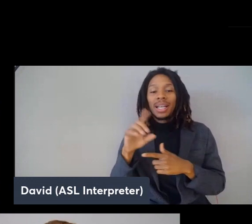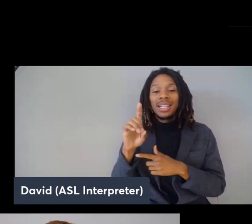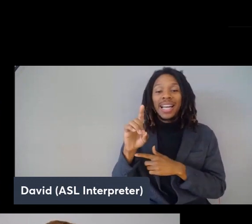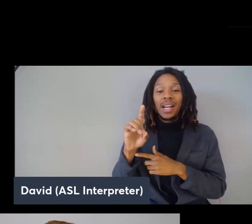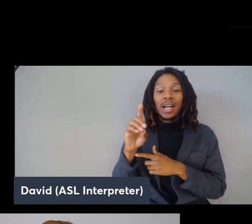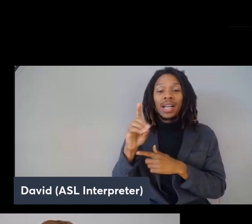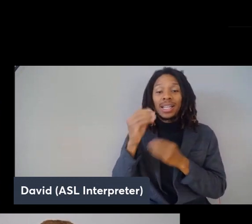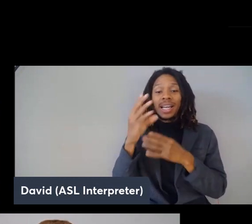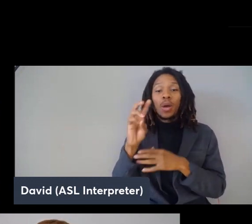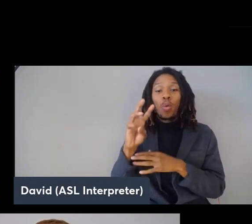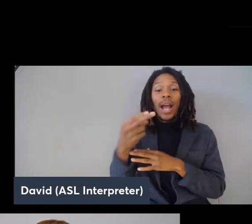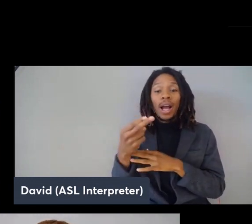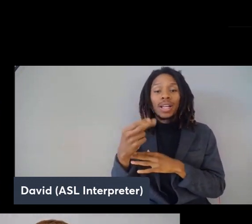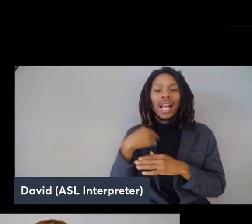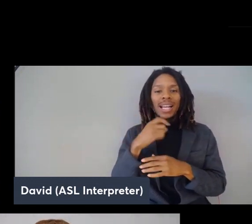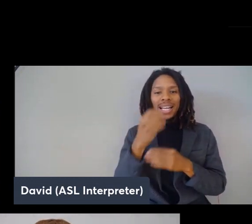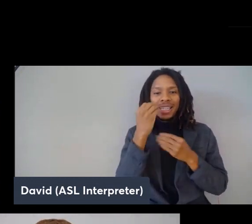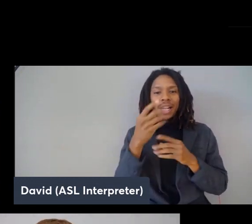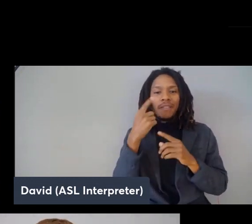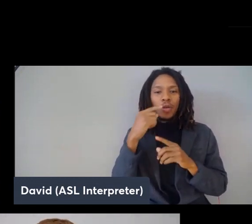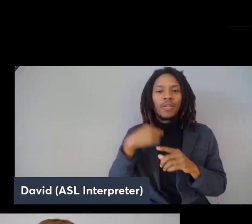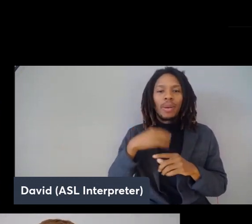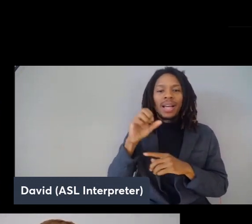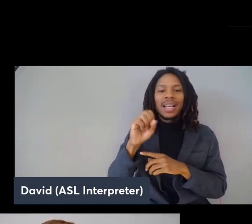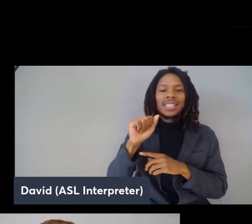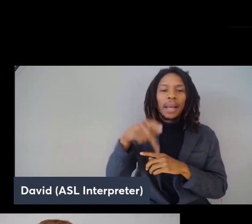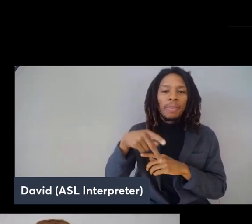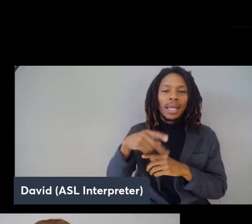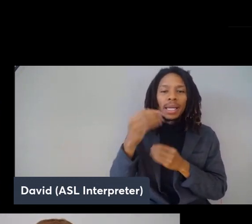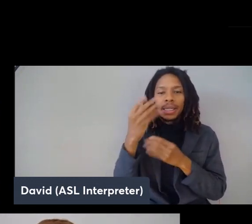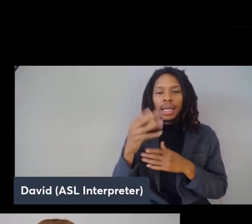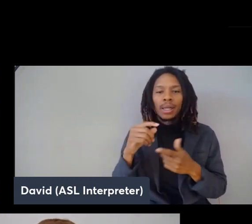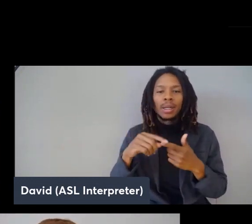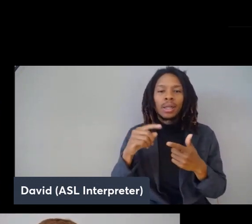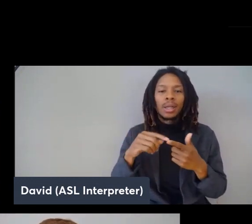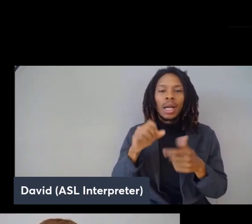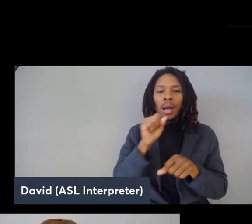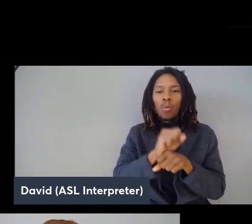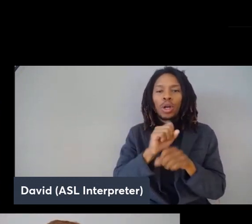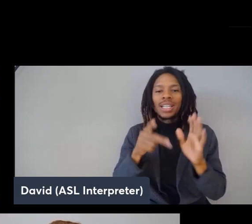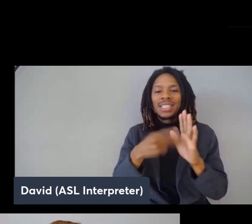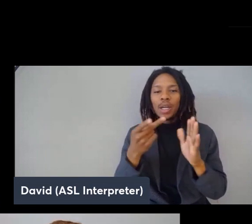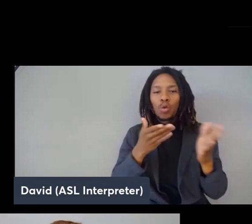I need data from my, say, SAP data. I'm working in some SQL Server environments.